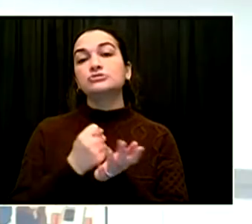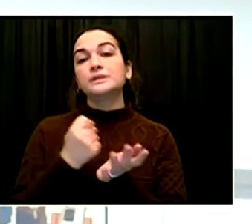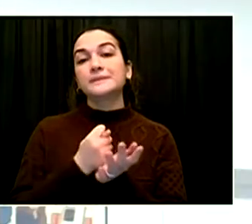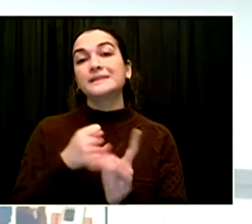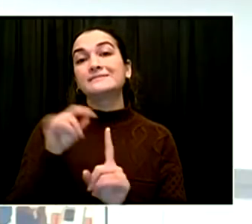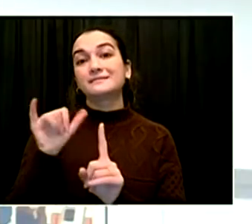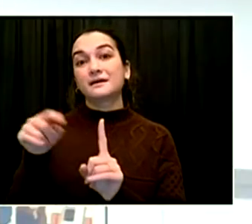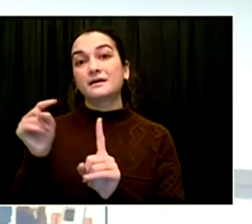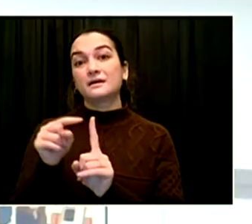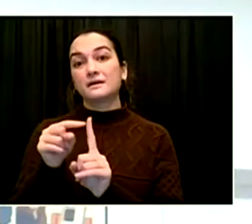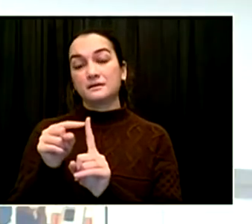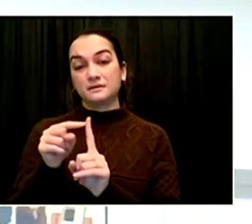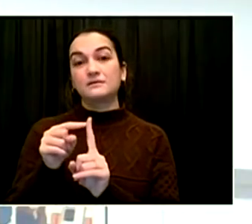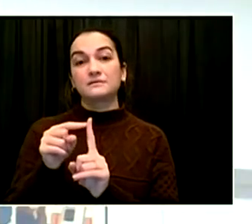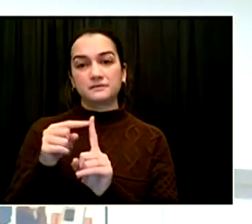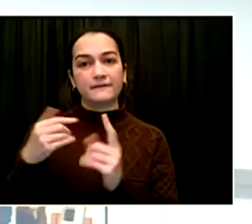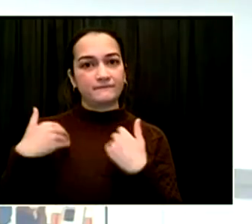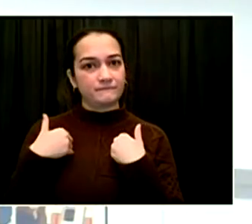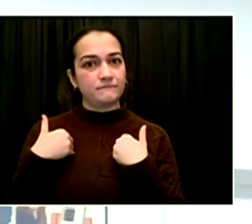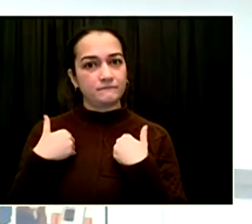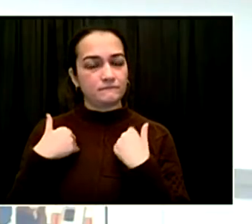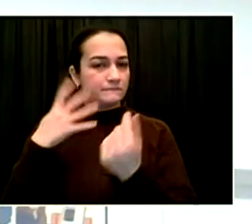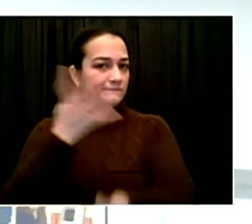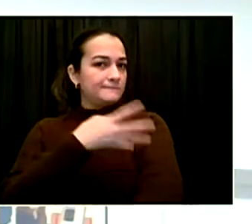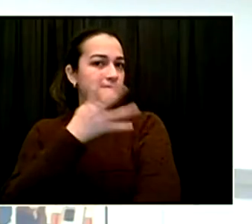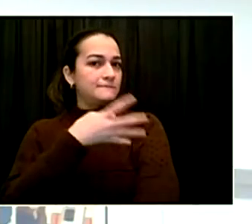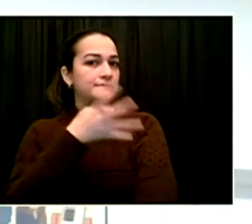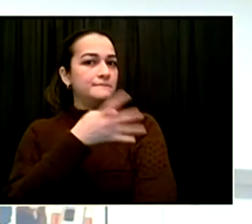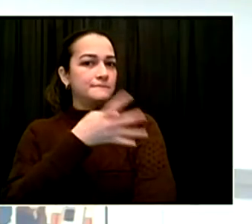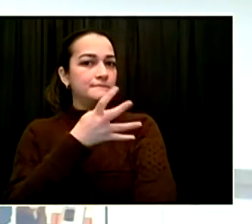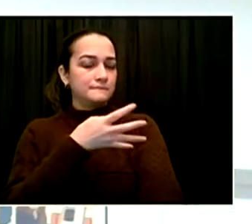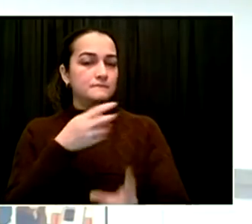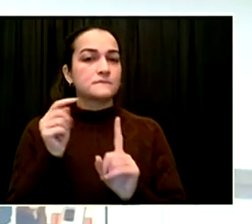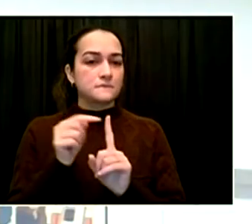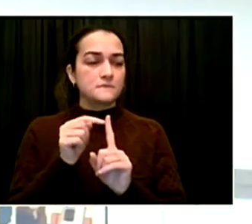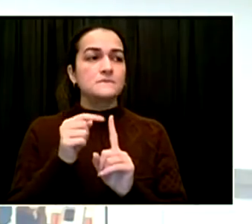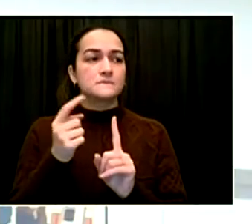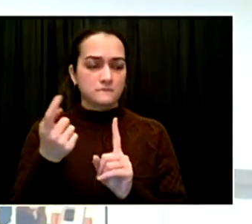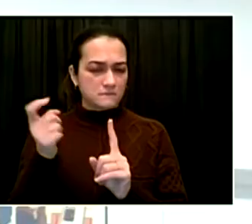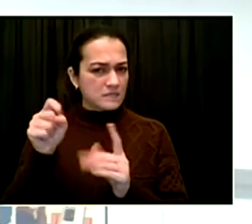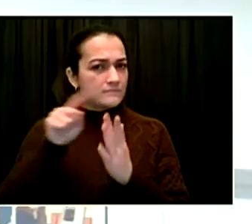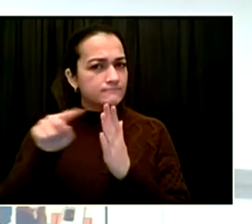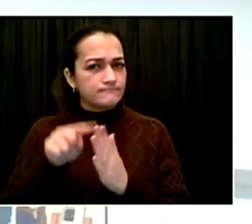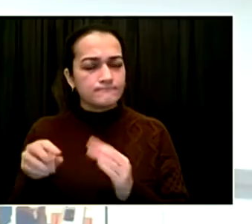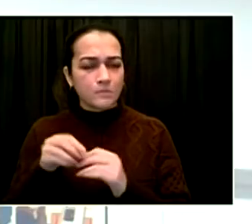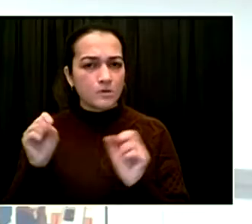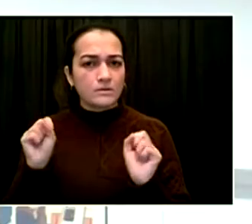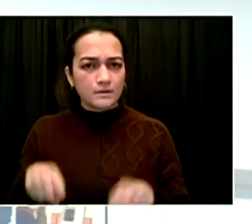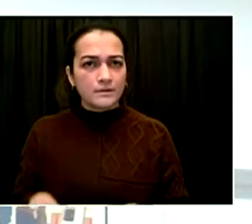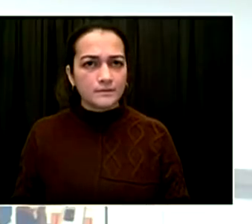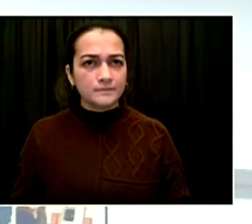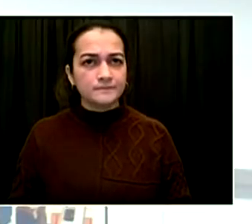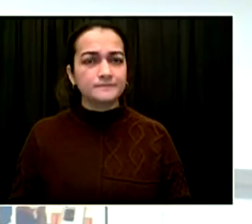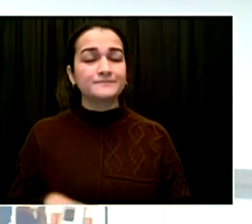COVID-19 SO YOU CAN GAIN ACCESS TO THE CLINICAL ADVICE AND THERAPY ITSELF AND TEST AND